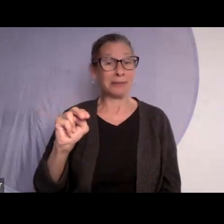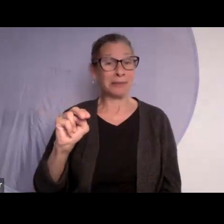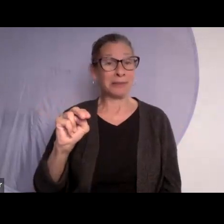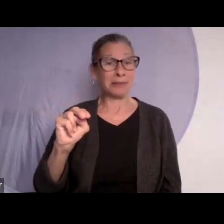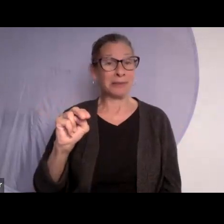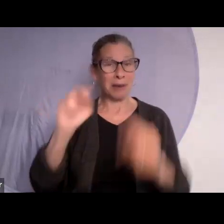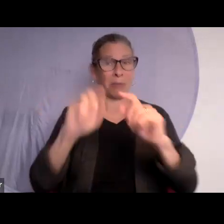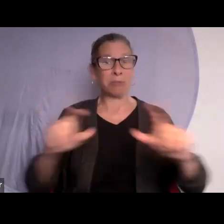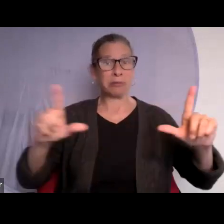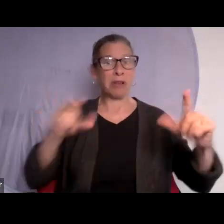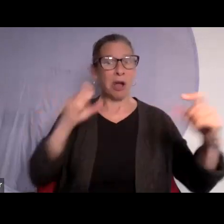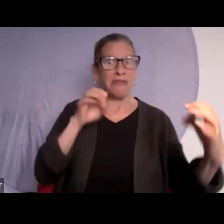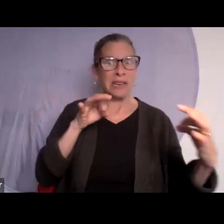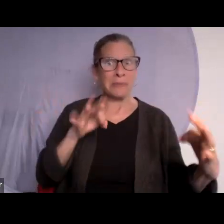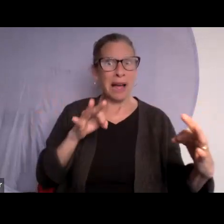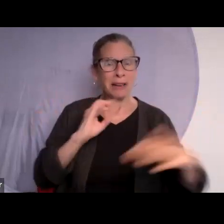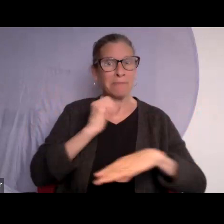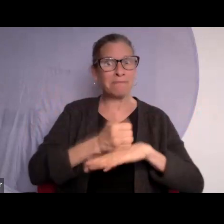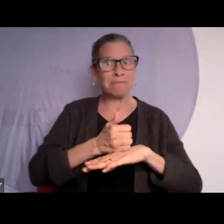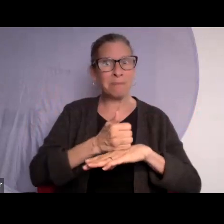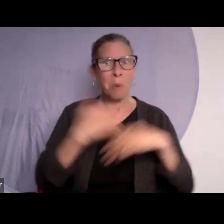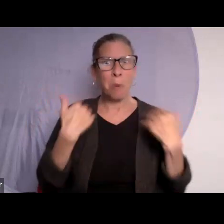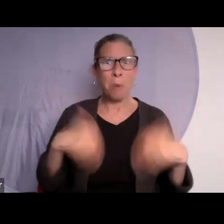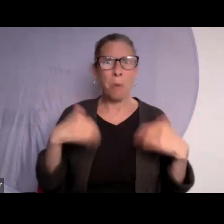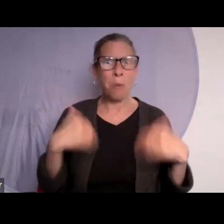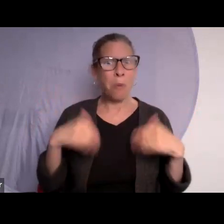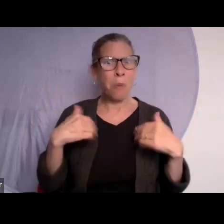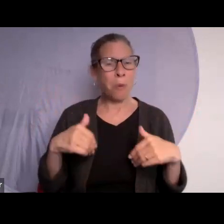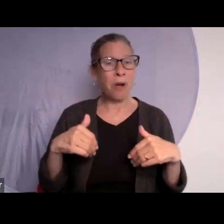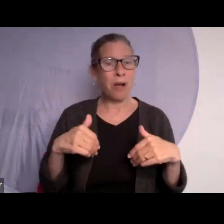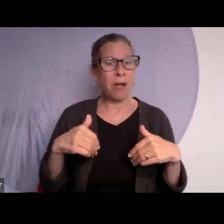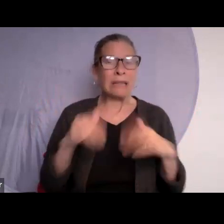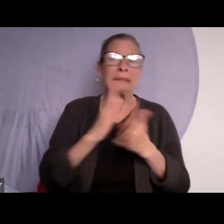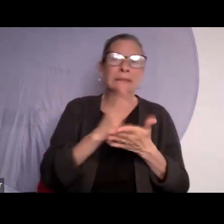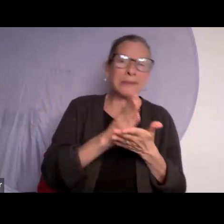you feedback, which is, with a few exceptions, according to